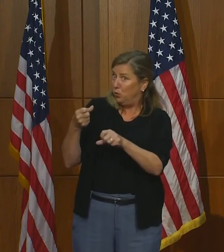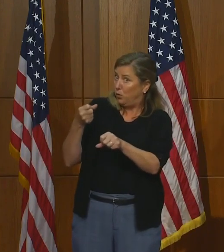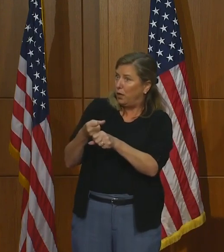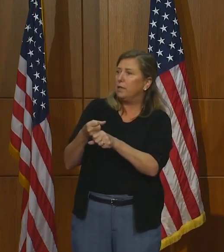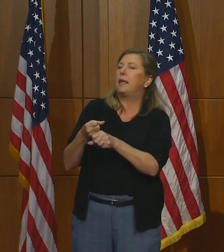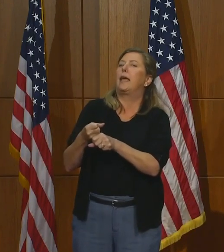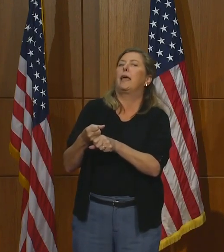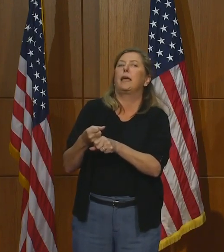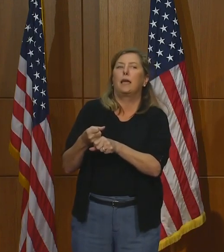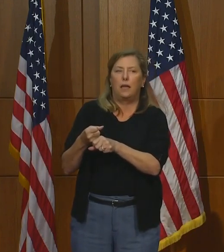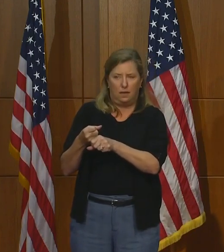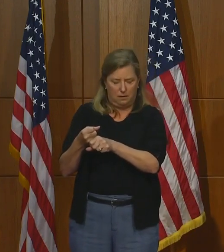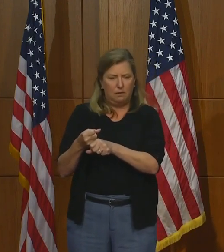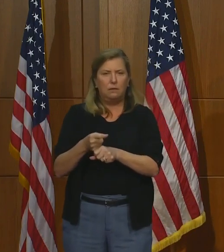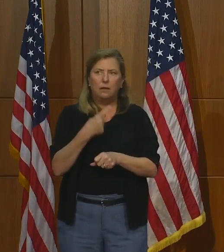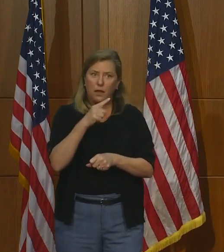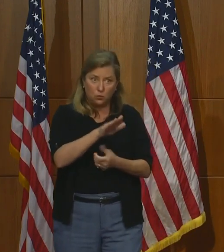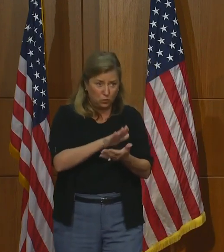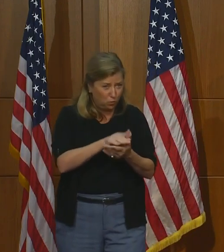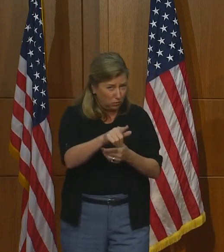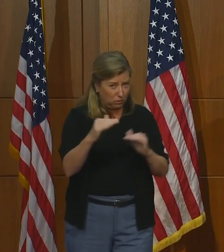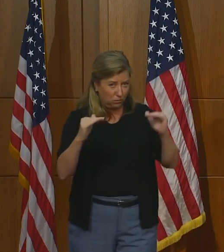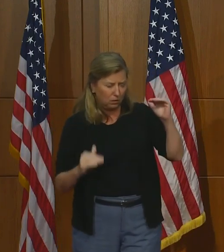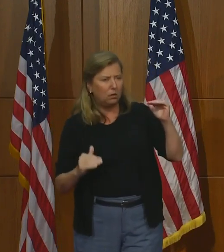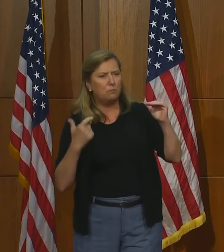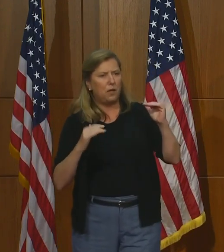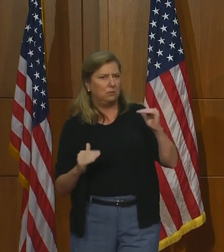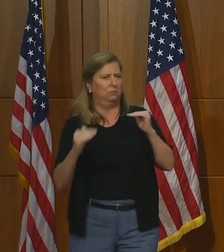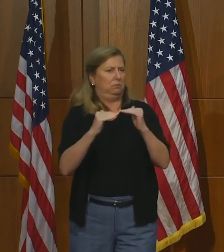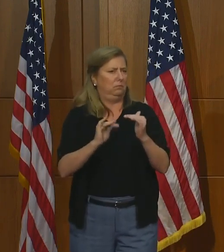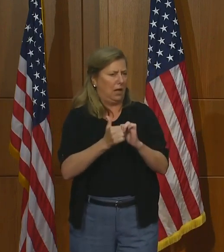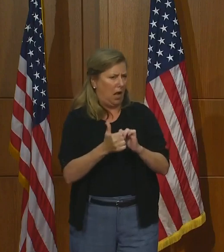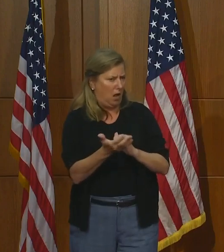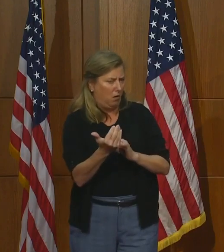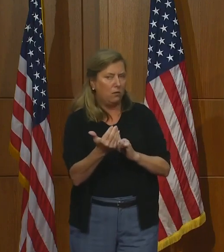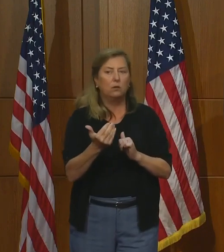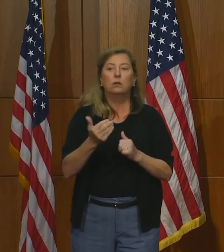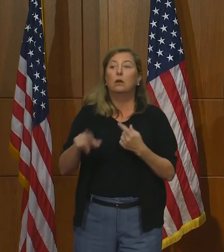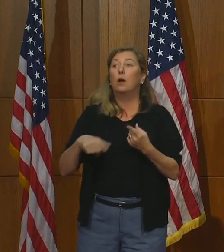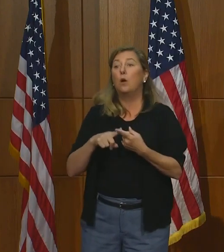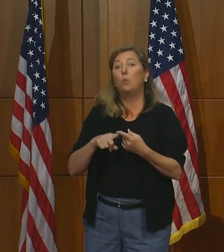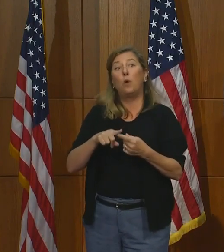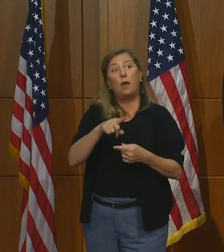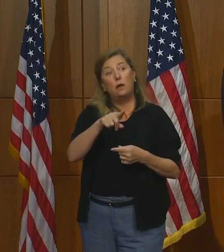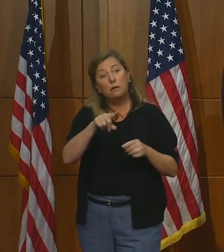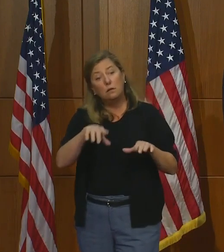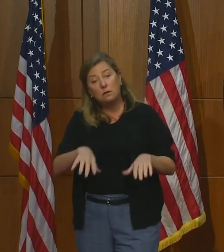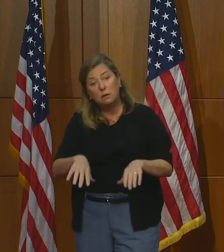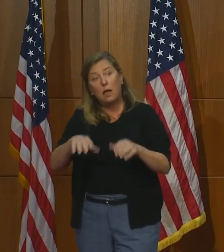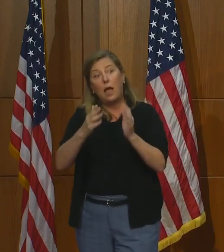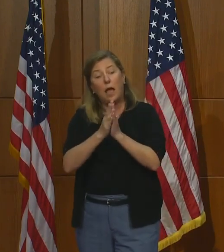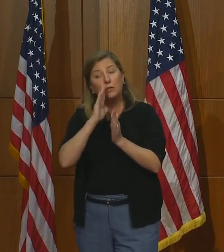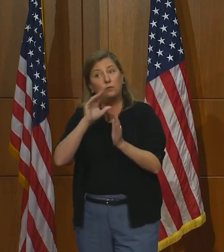NEARLY TWENTY YEARS BUT WE'RE ONLY WITHIN THE LAST TWO YEARS AT THE POINT WHERE WE'RE